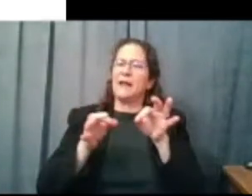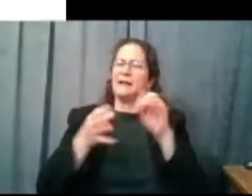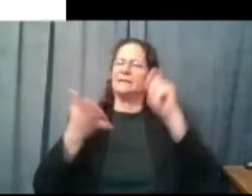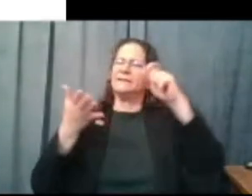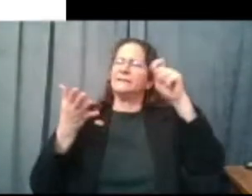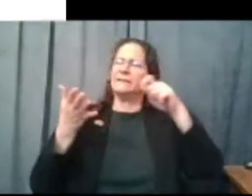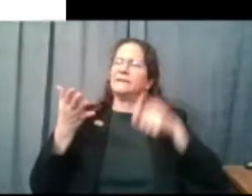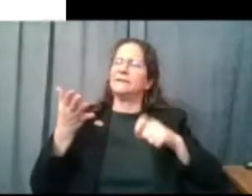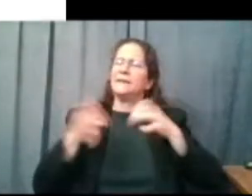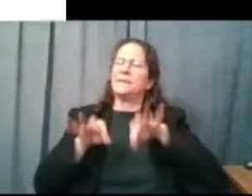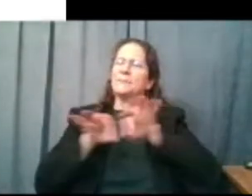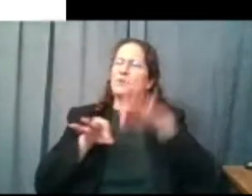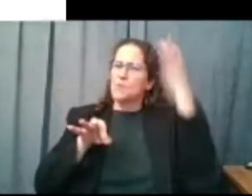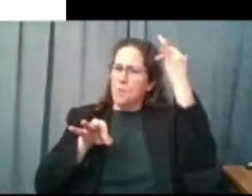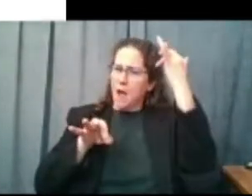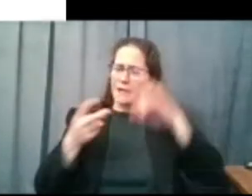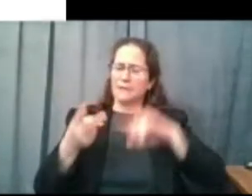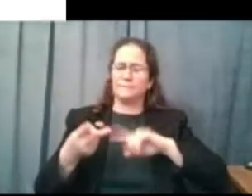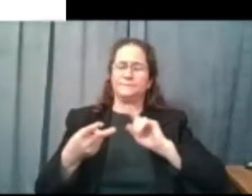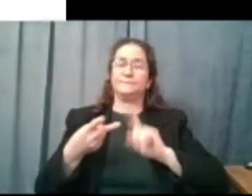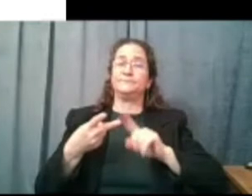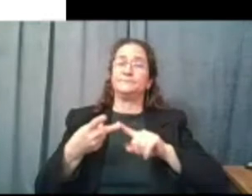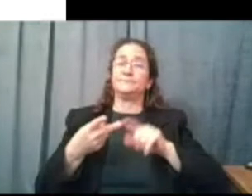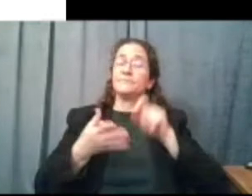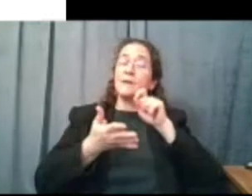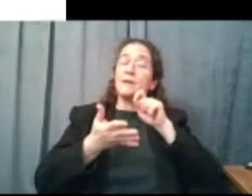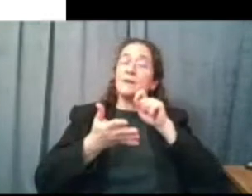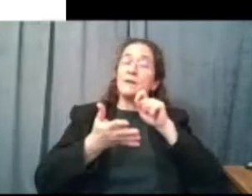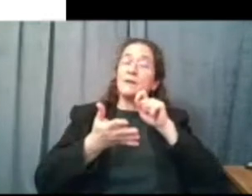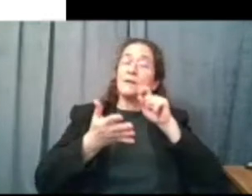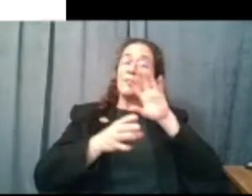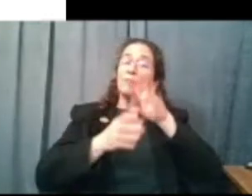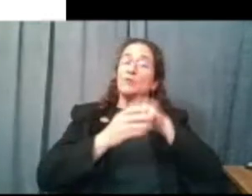and participants will explore finished checklists.